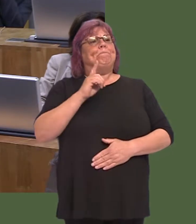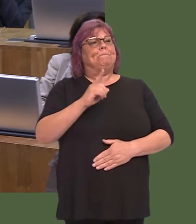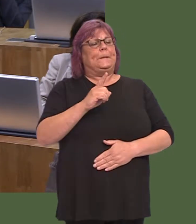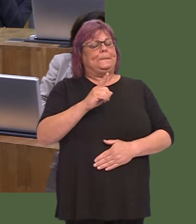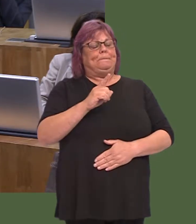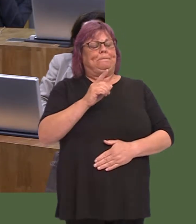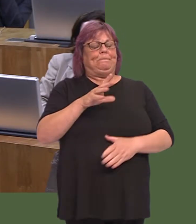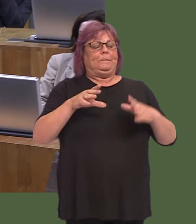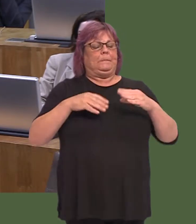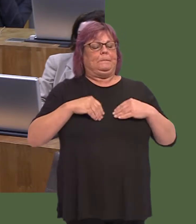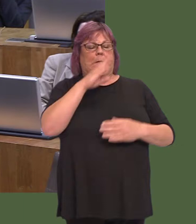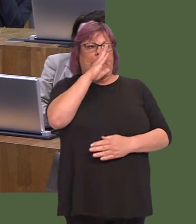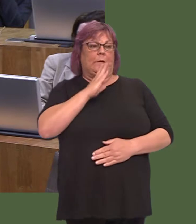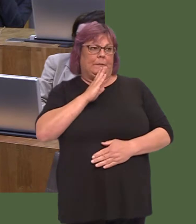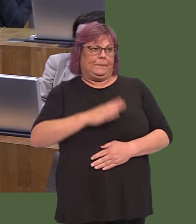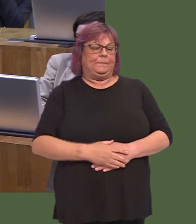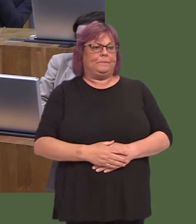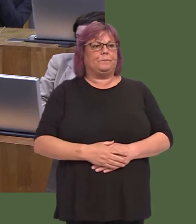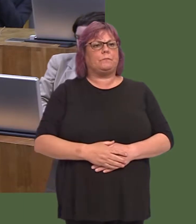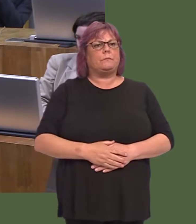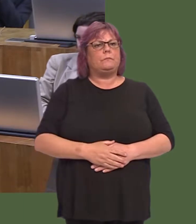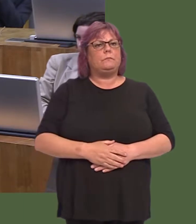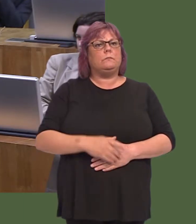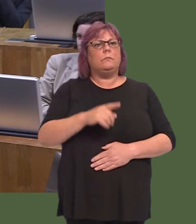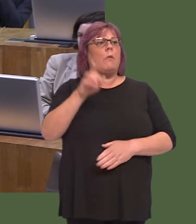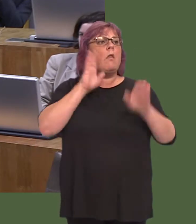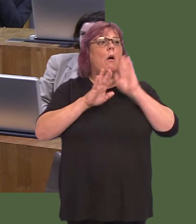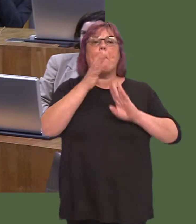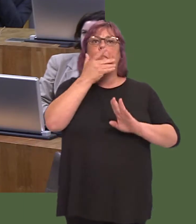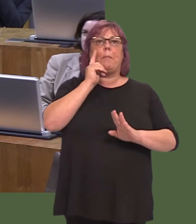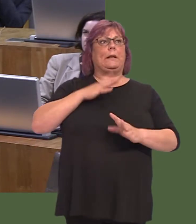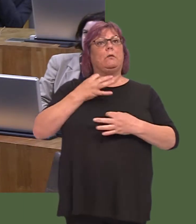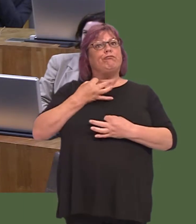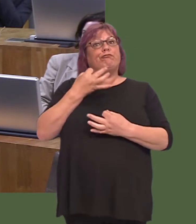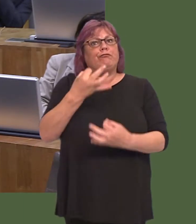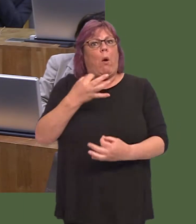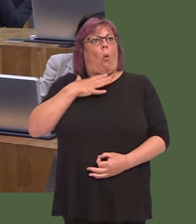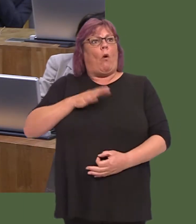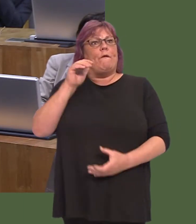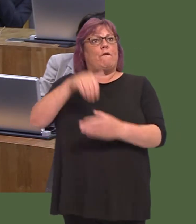But the serious point is this: it's important that cricket is able to appeal to young people, as young as possible.